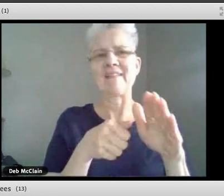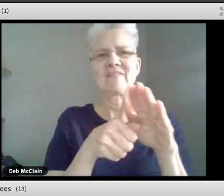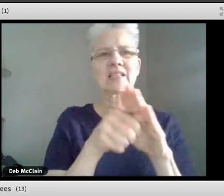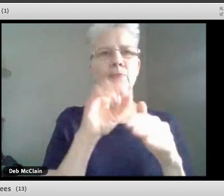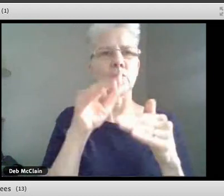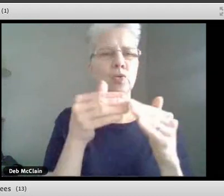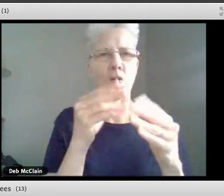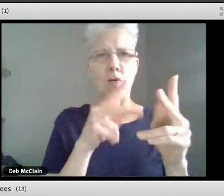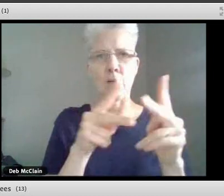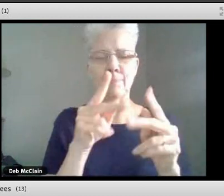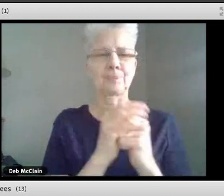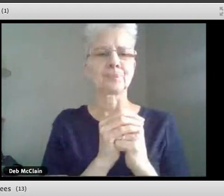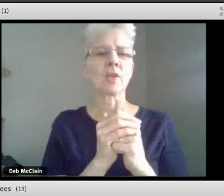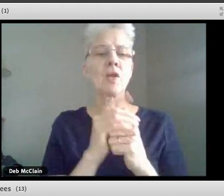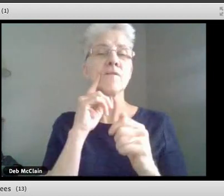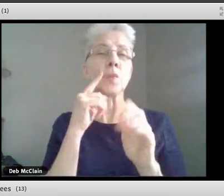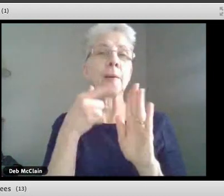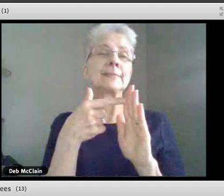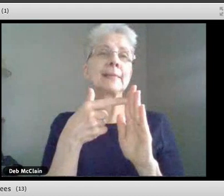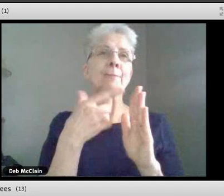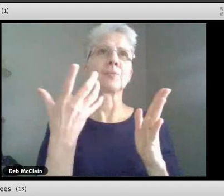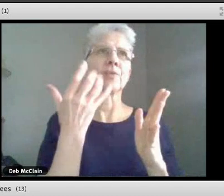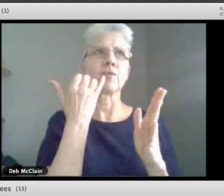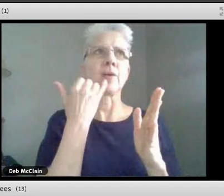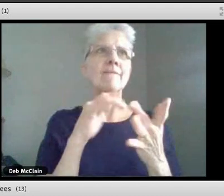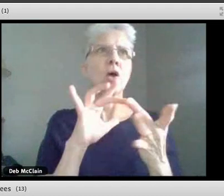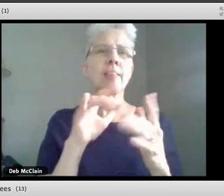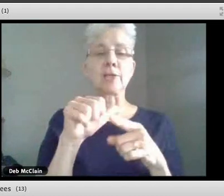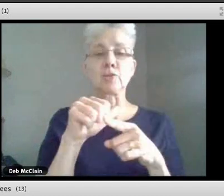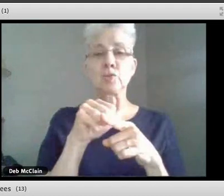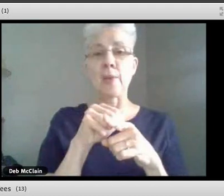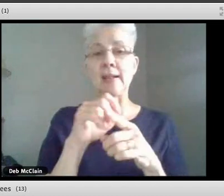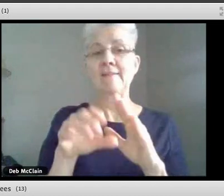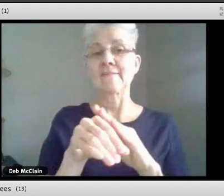So, for instance, you know, if you have an online training video, it needs to be captioned, right,